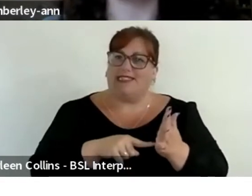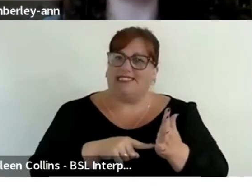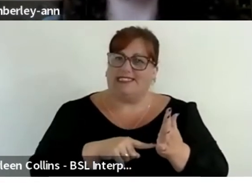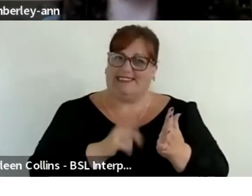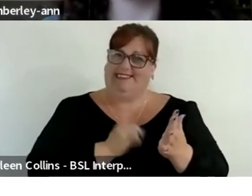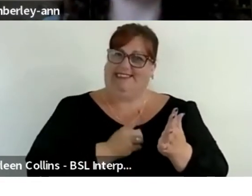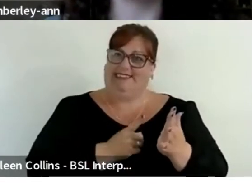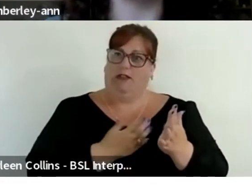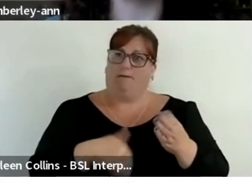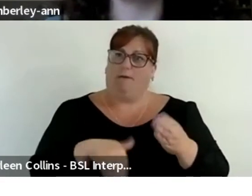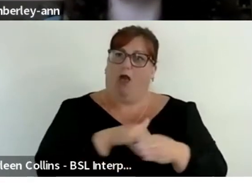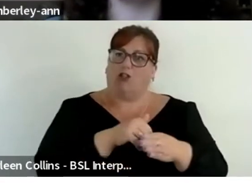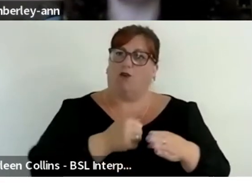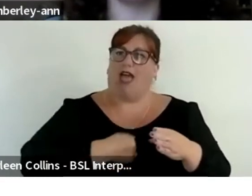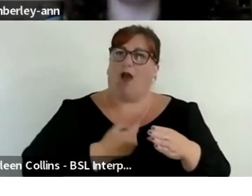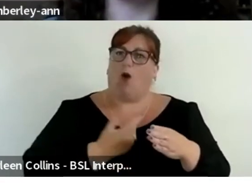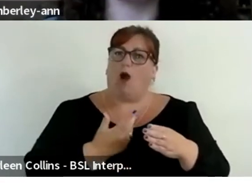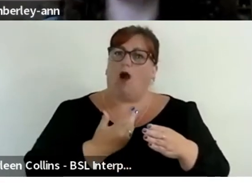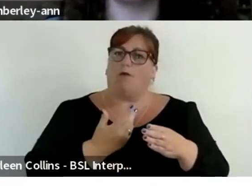We bring disability and neurodiversity together.